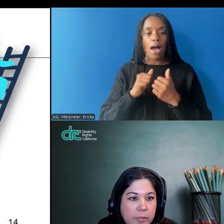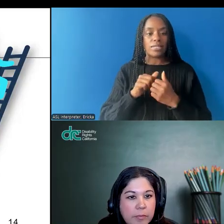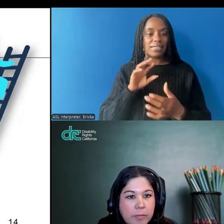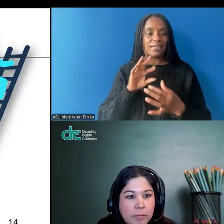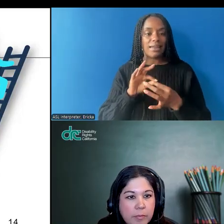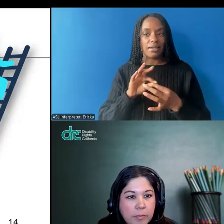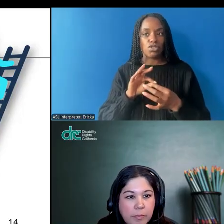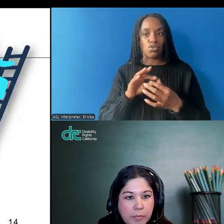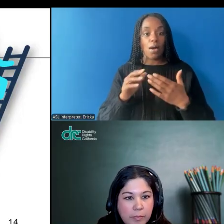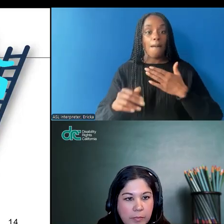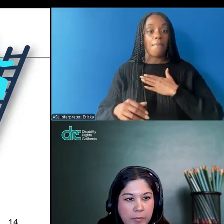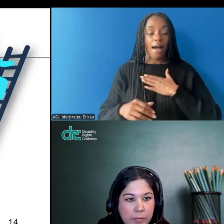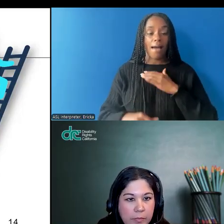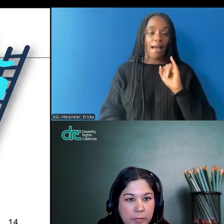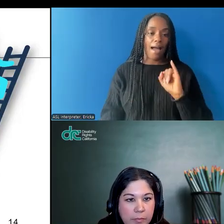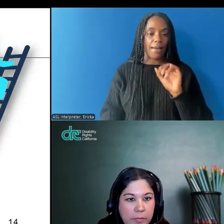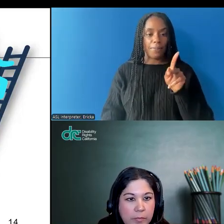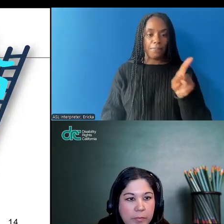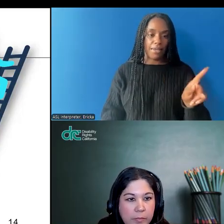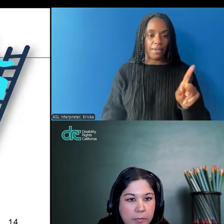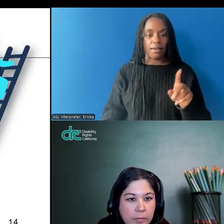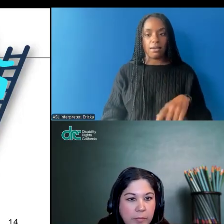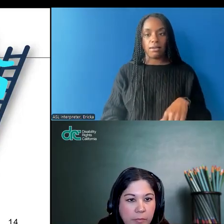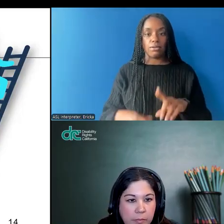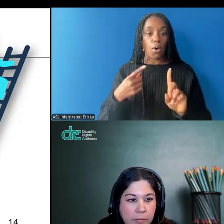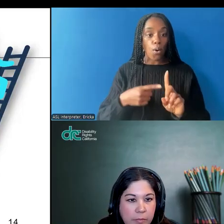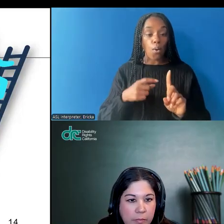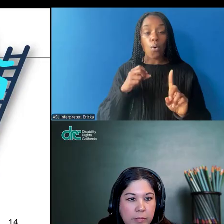my IPP goal or my life area. Right.